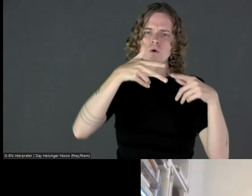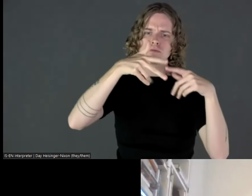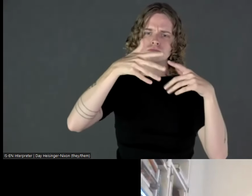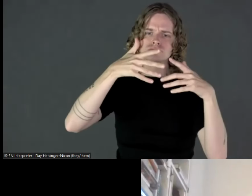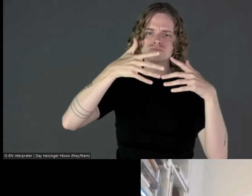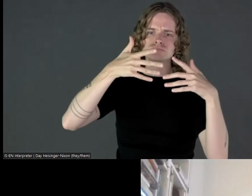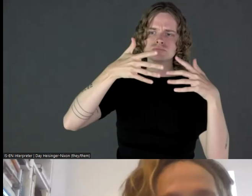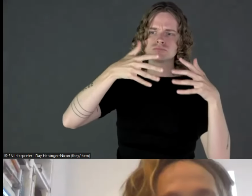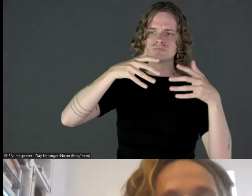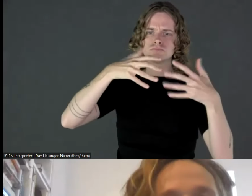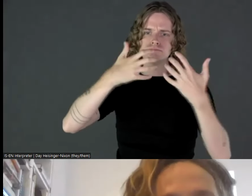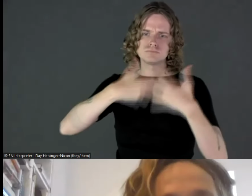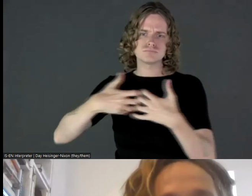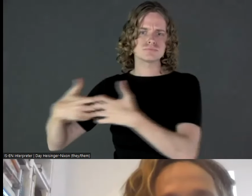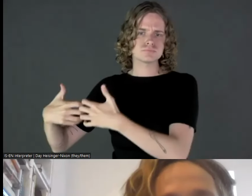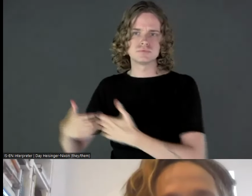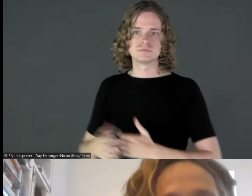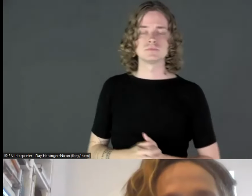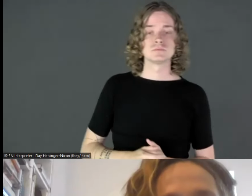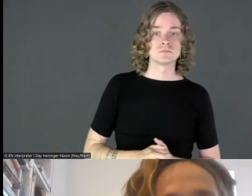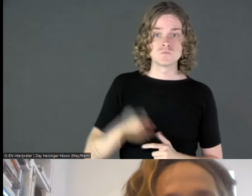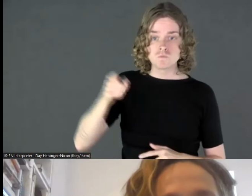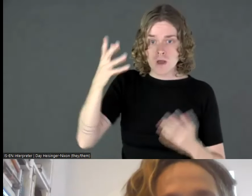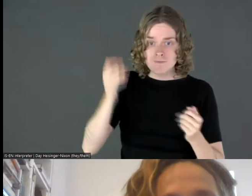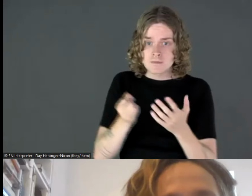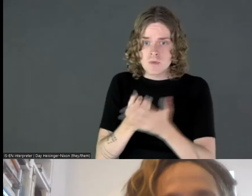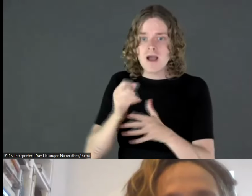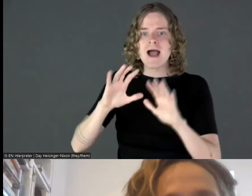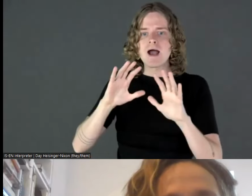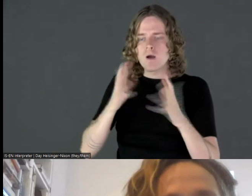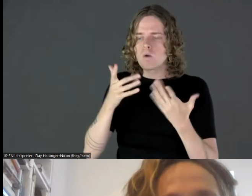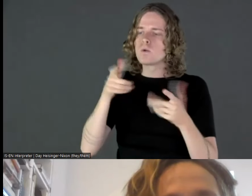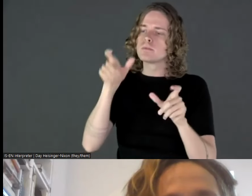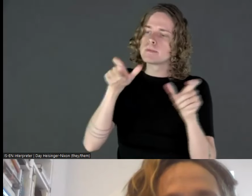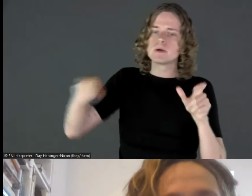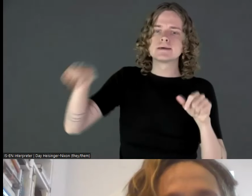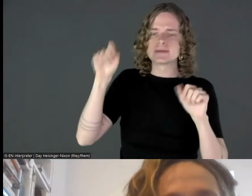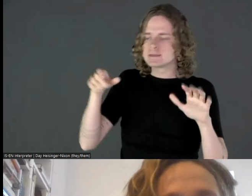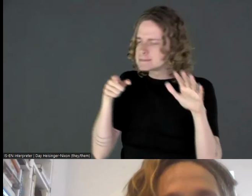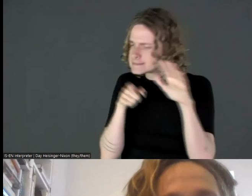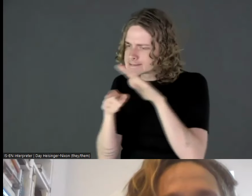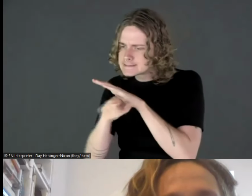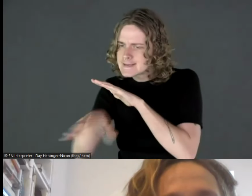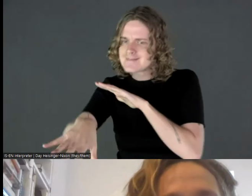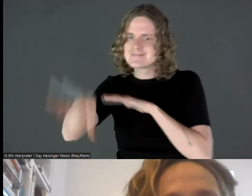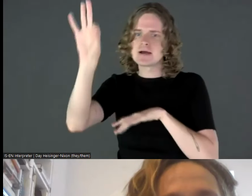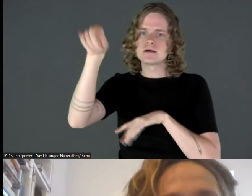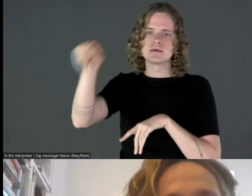potentially find such information if it exists? >> EMMA PEARCE: I'm